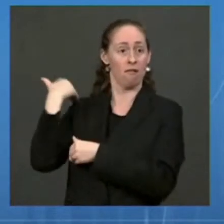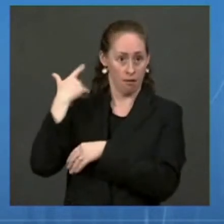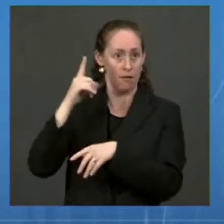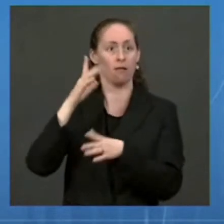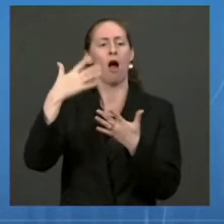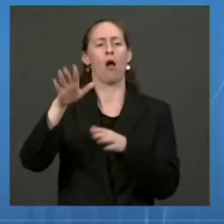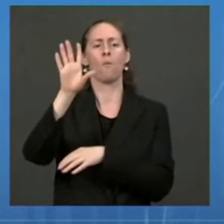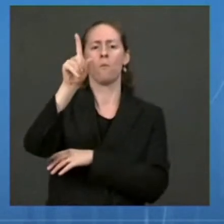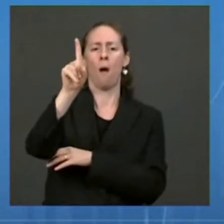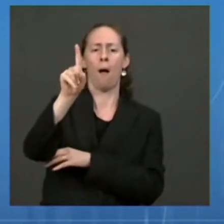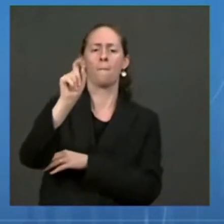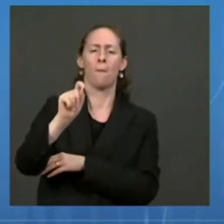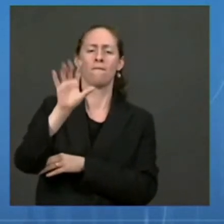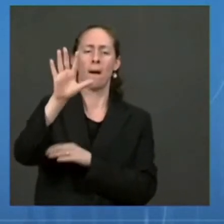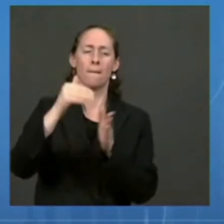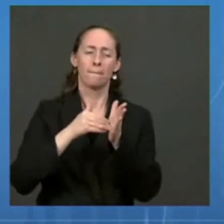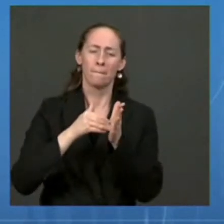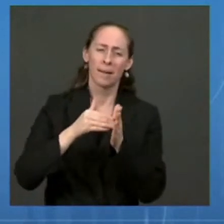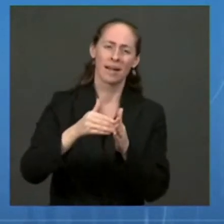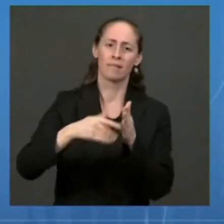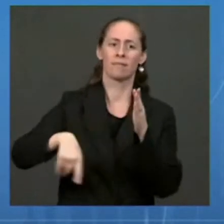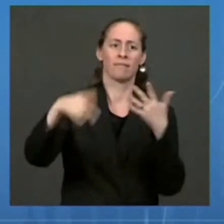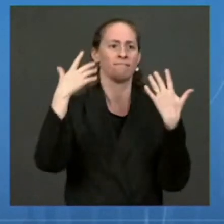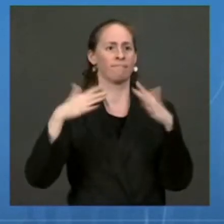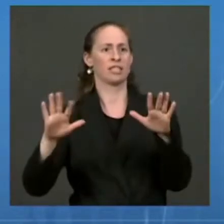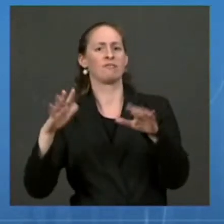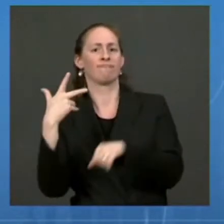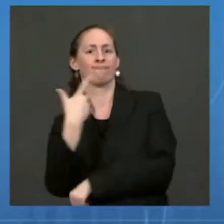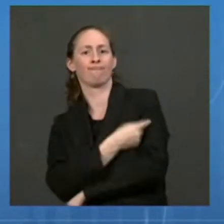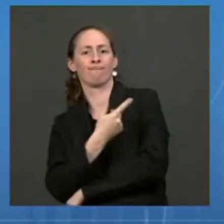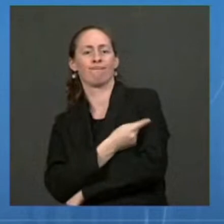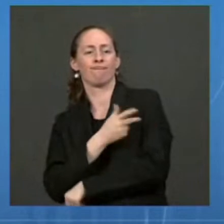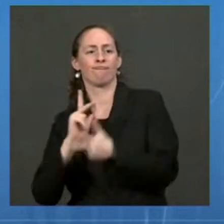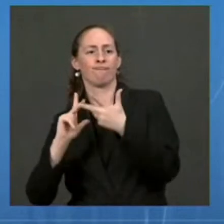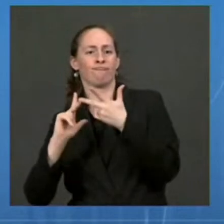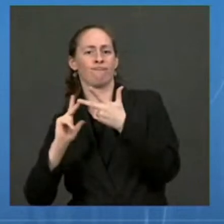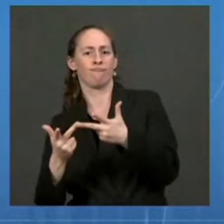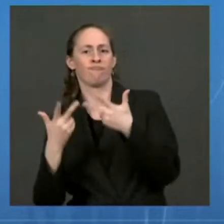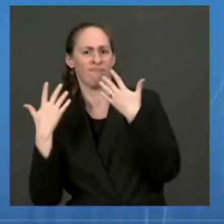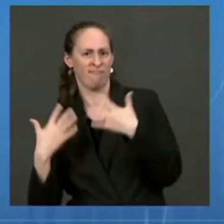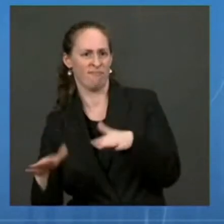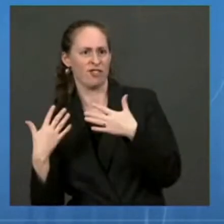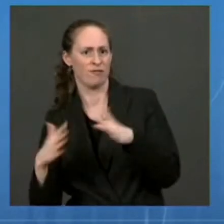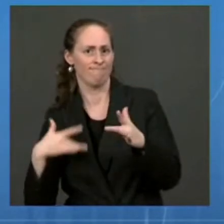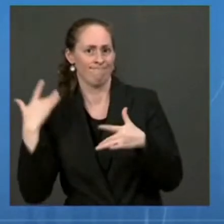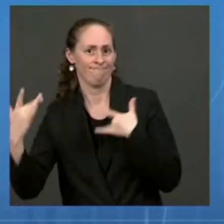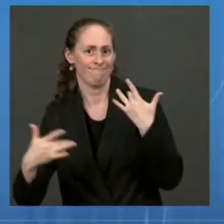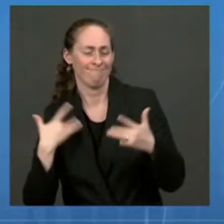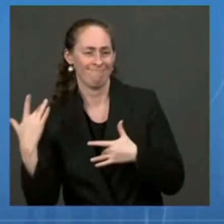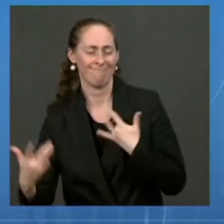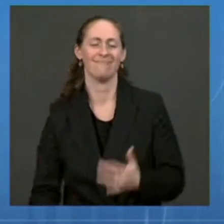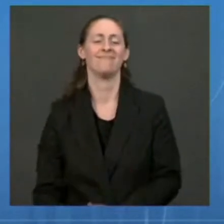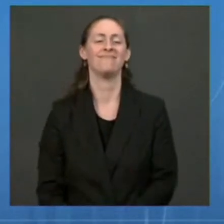TO A VERY STRONG START. IN THE FIRST FIVE DAYS SINCE THE AUTHORIZATION 1.5 MILLION